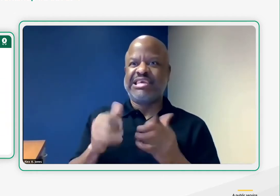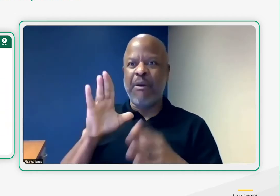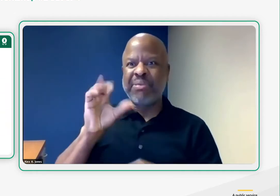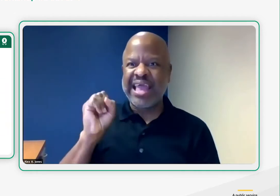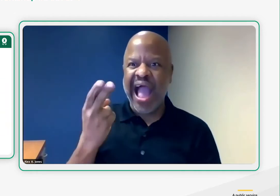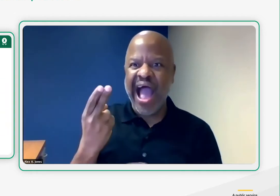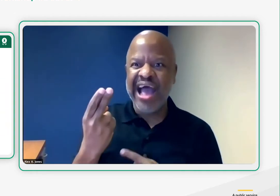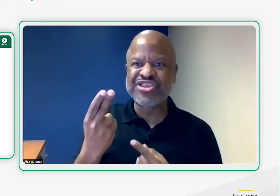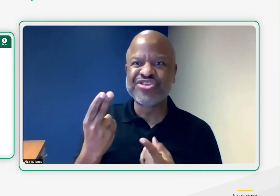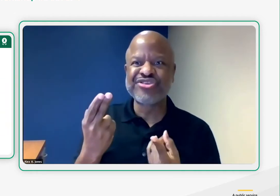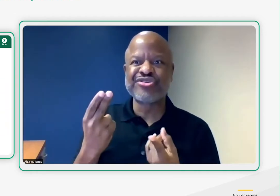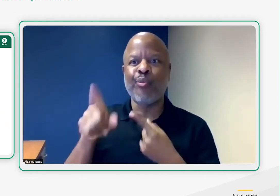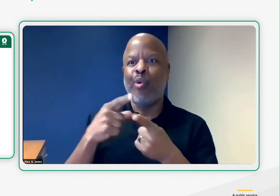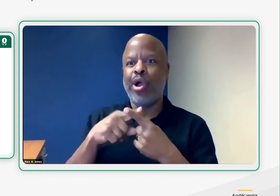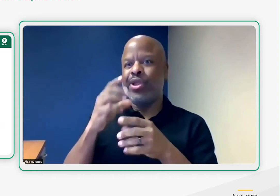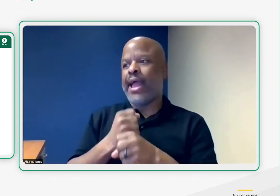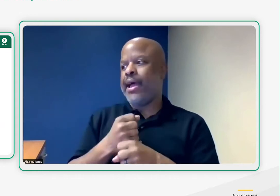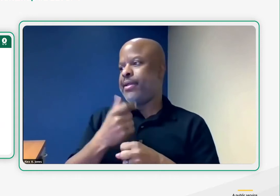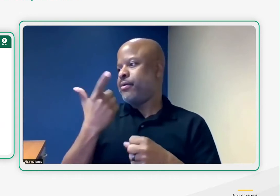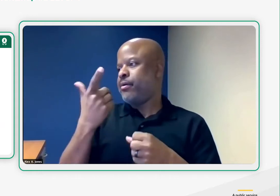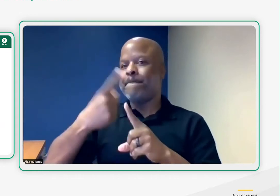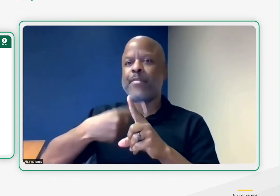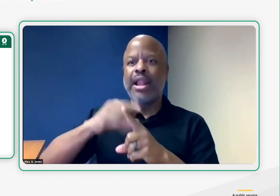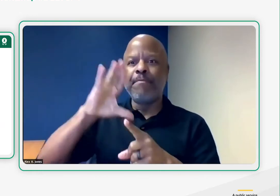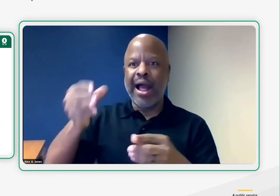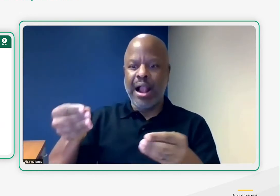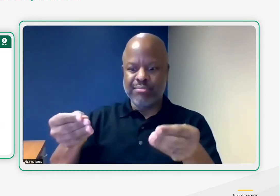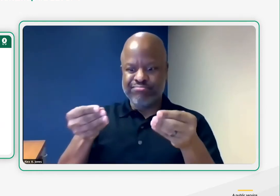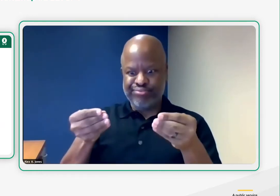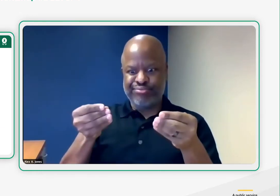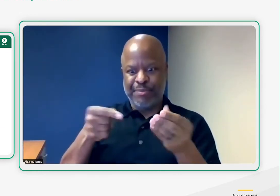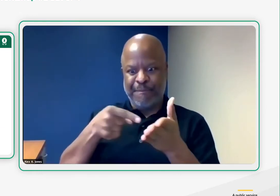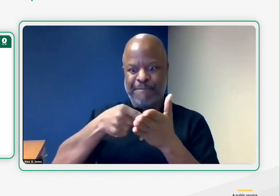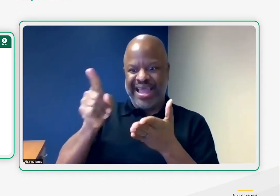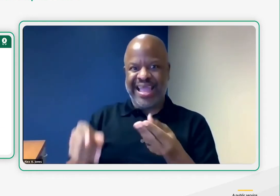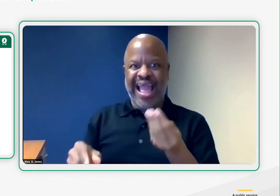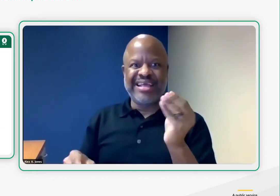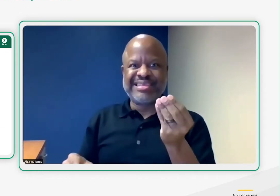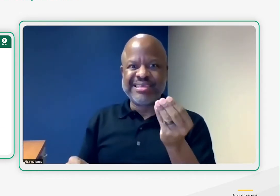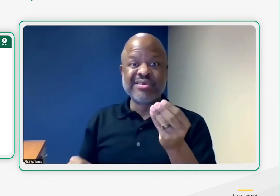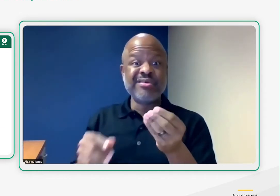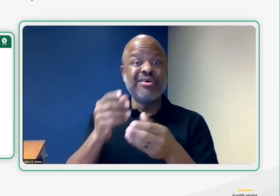And when you're paying cash, what you go through when you see your monthly bills.